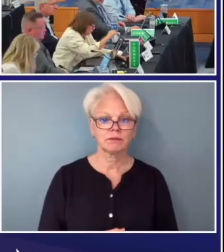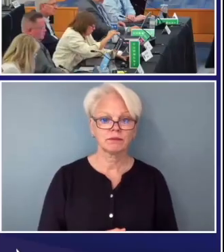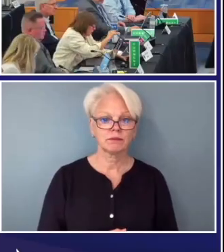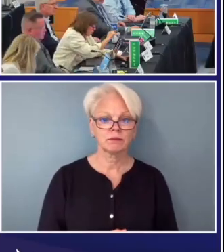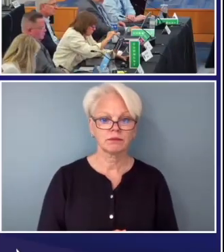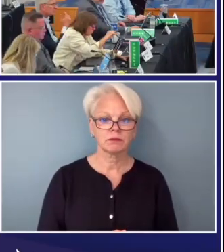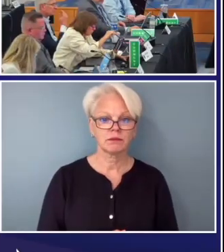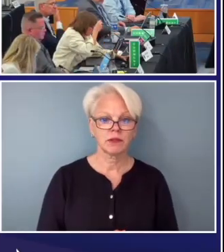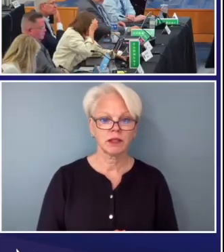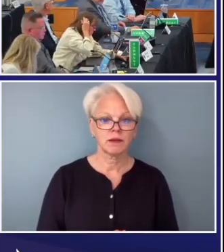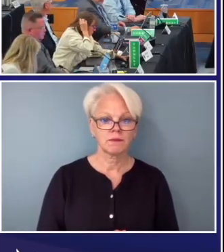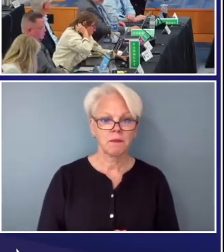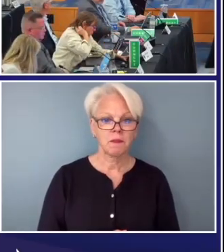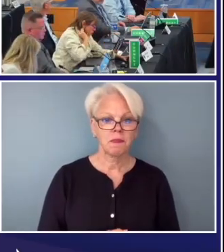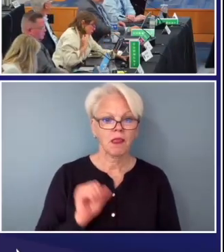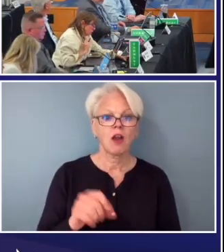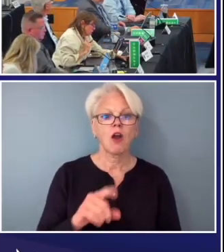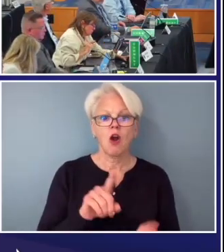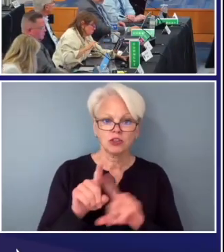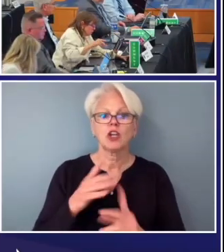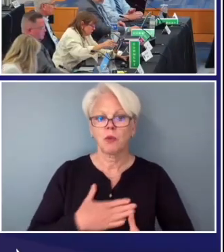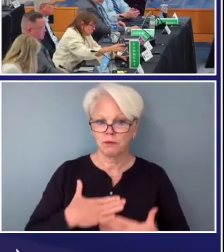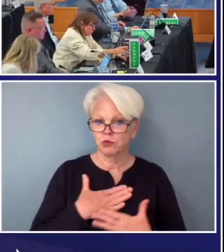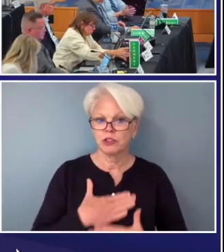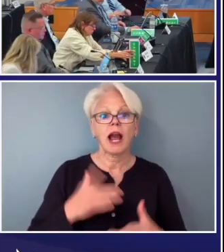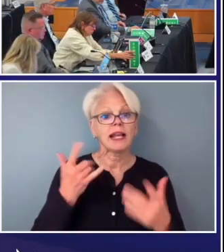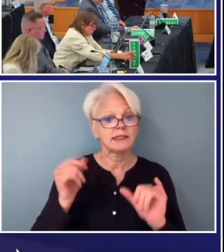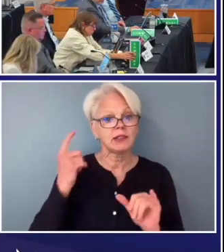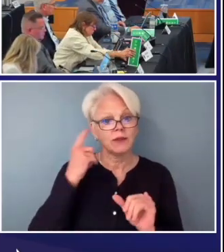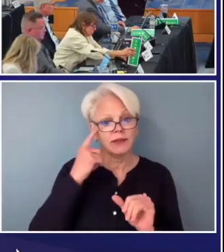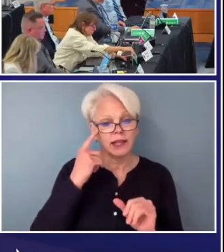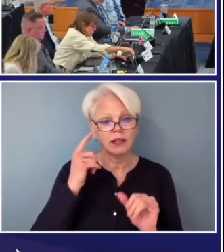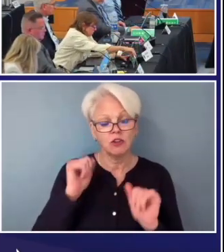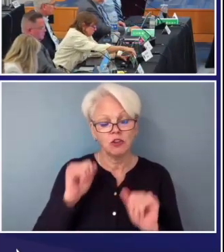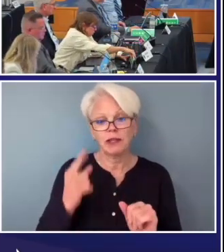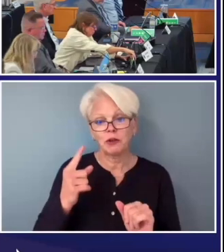Yeah, I also appreciate. I still think actually you could even go a step further to have it be